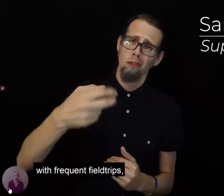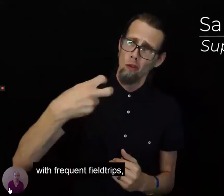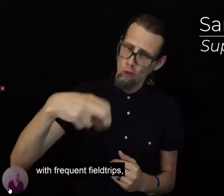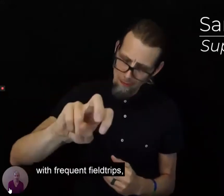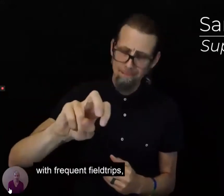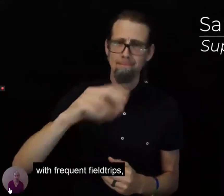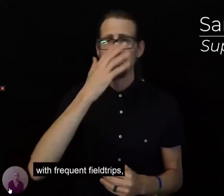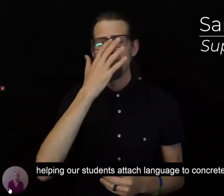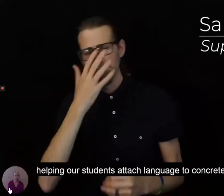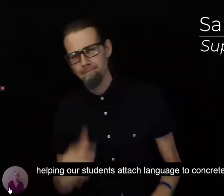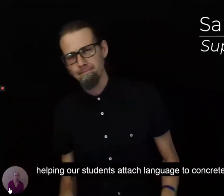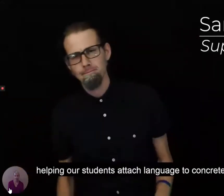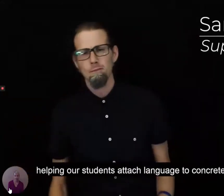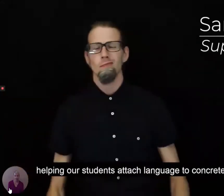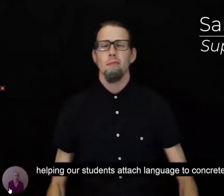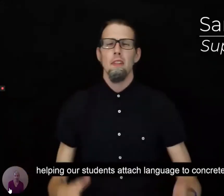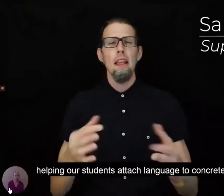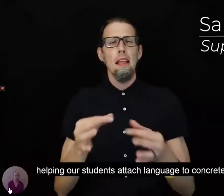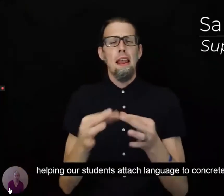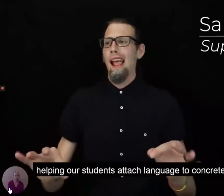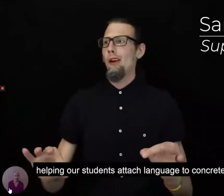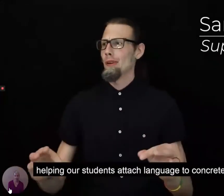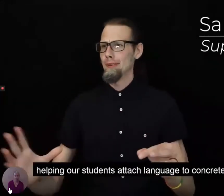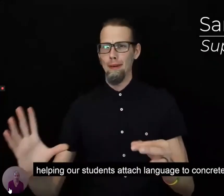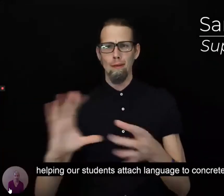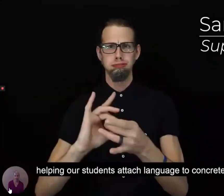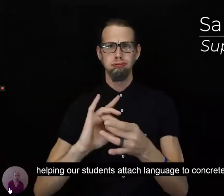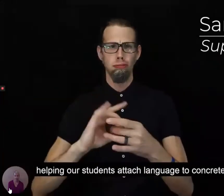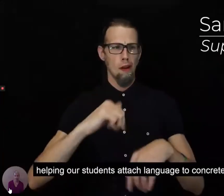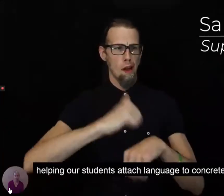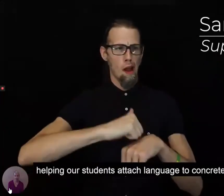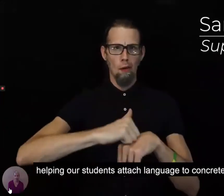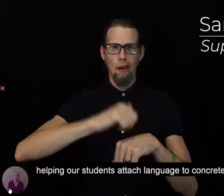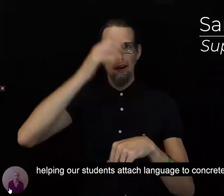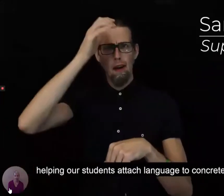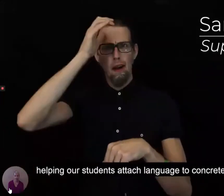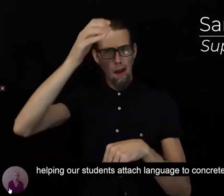with frequent field trips that helps our children attach language